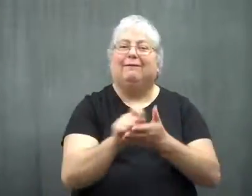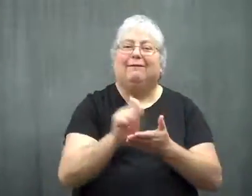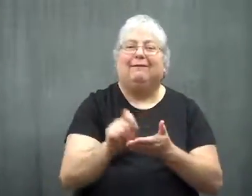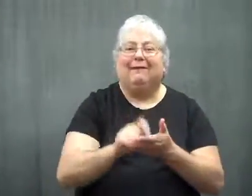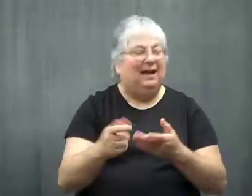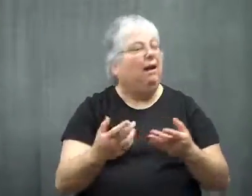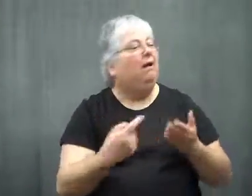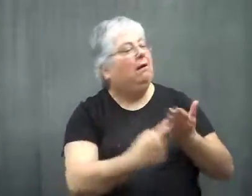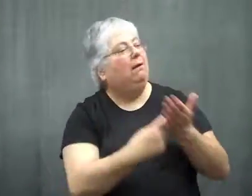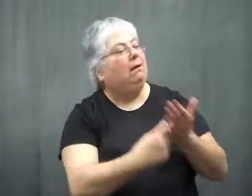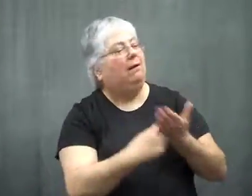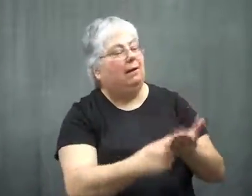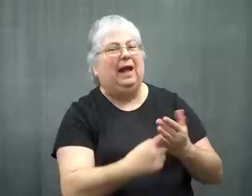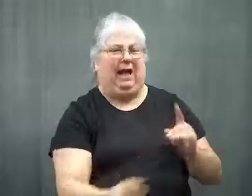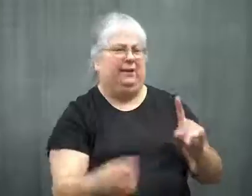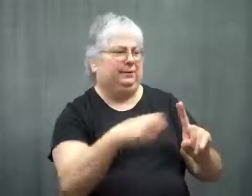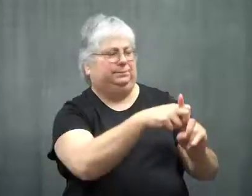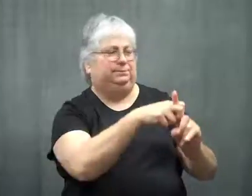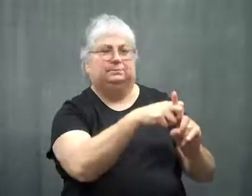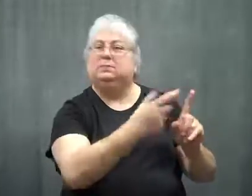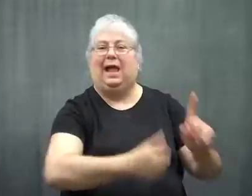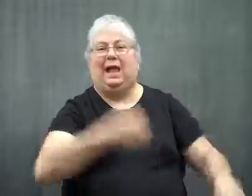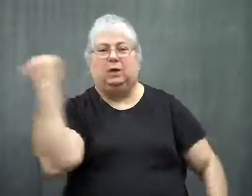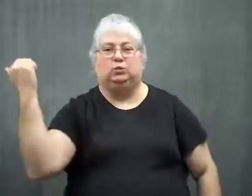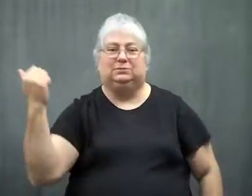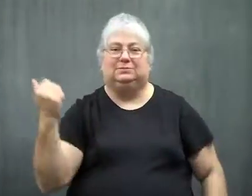and discussed the case, so he was off the case.